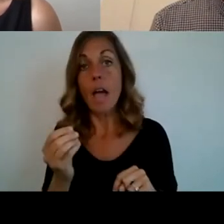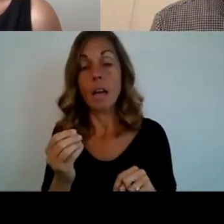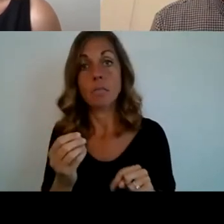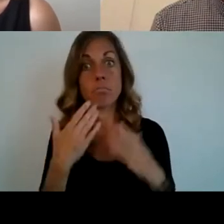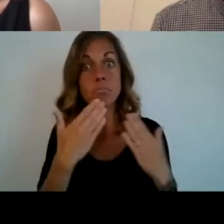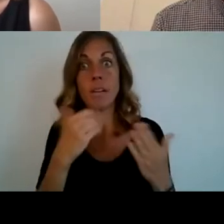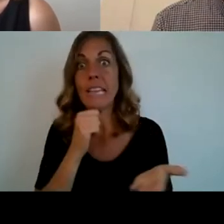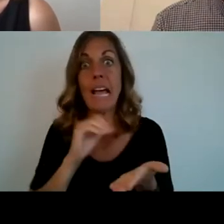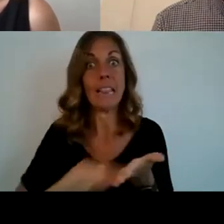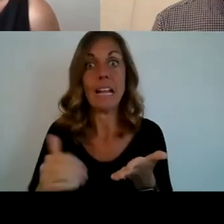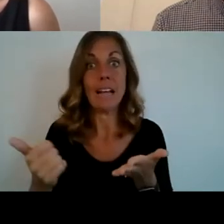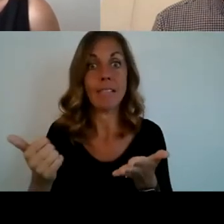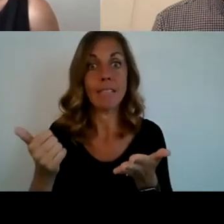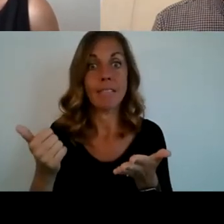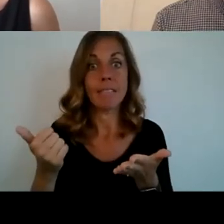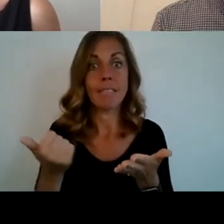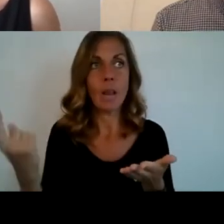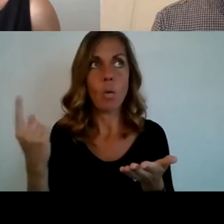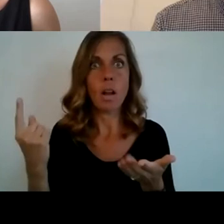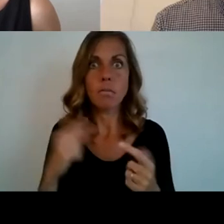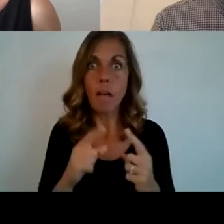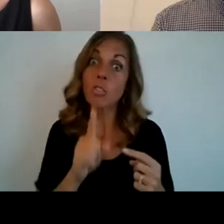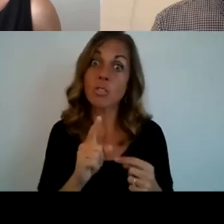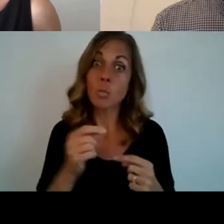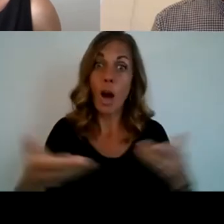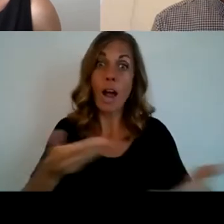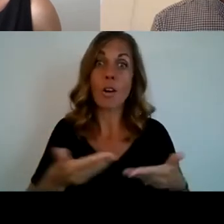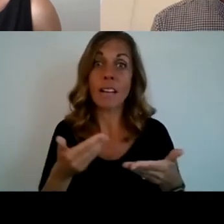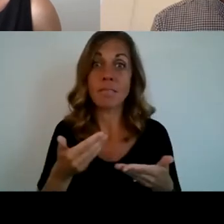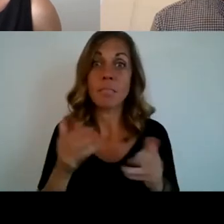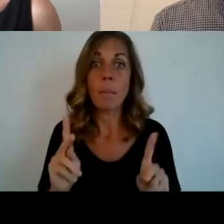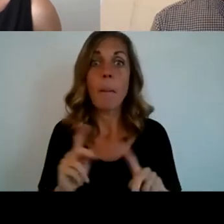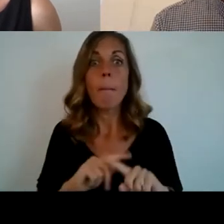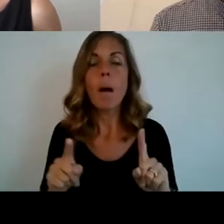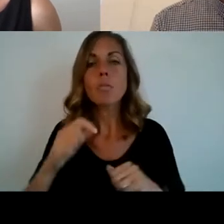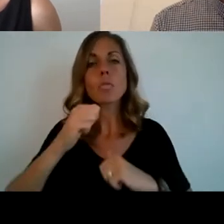actually hiring quite a bit more right now. But I think the structural piece is so important.